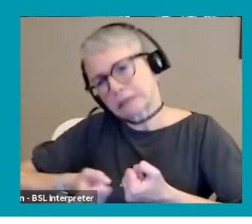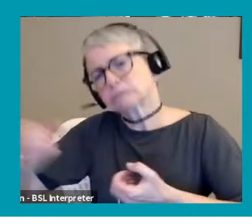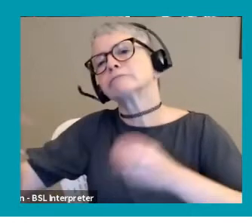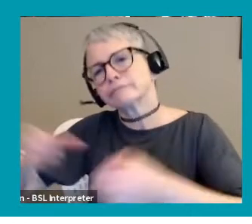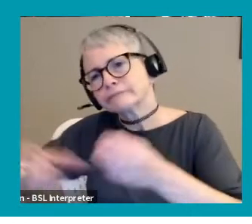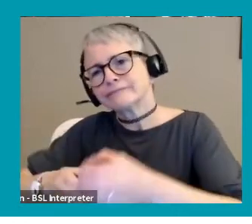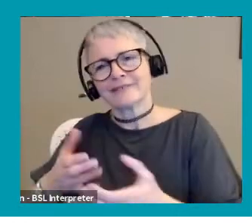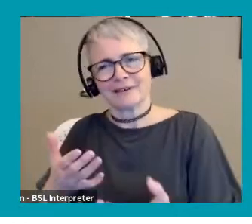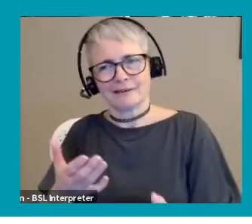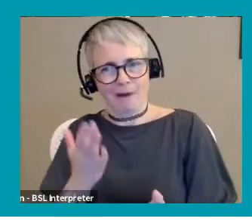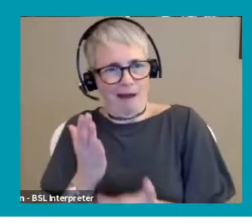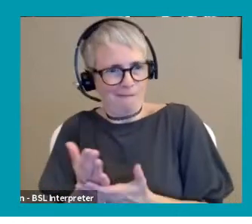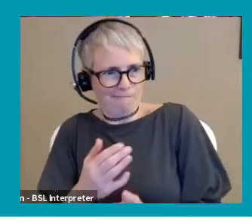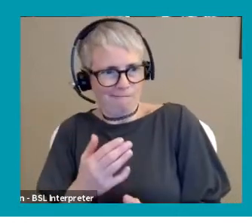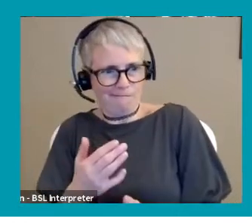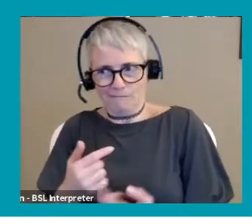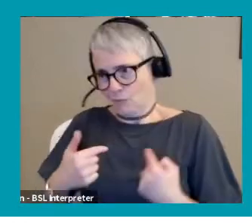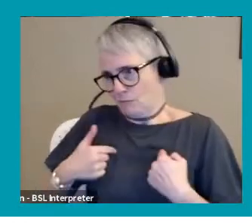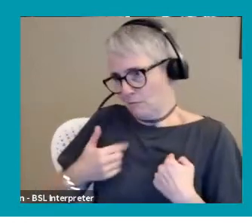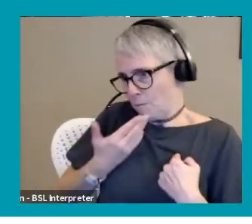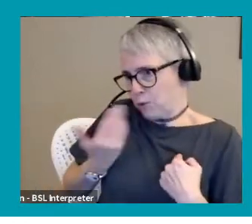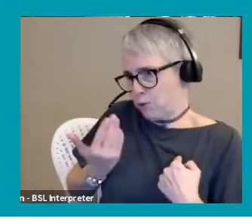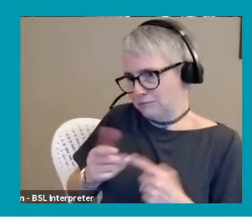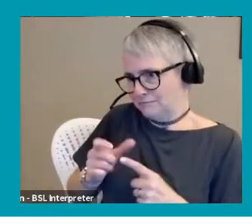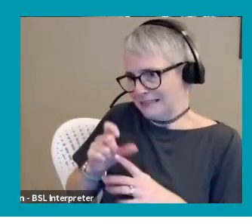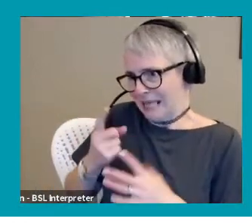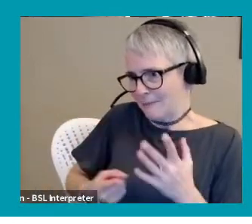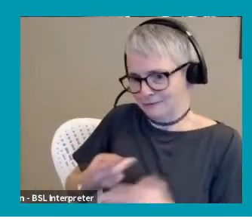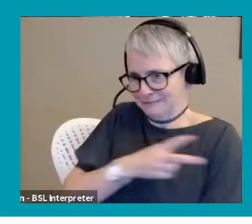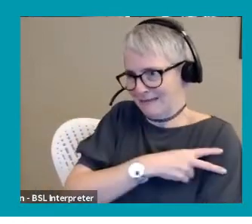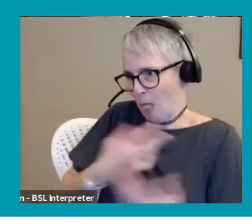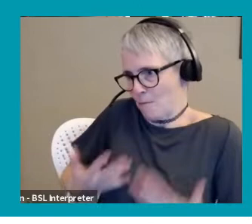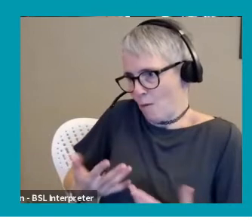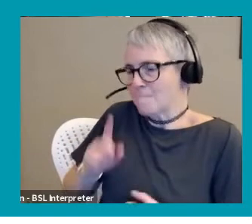And so we don't want to make a mistake. So we won't recruit them and that's the wrong way around.